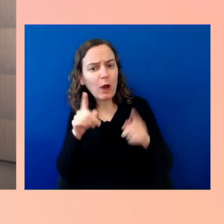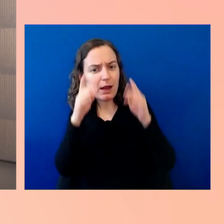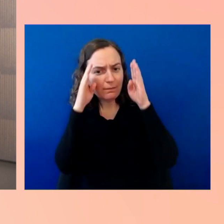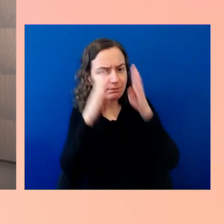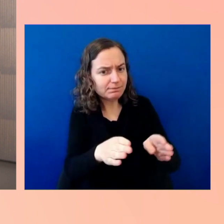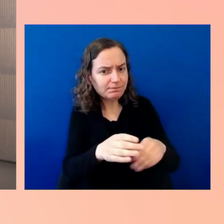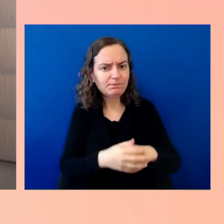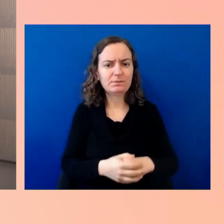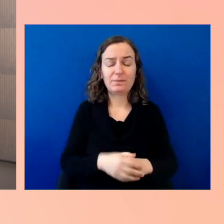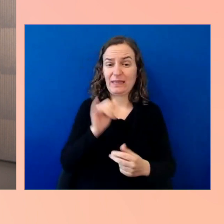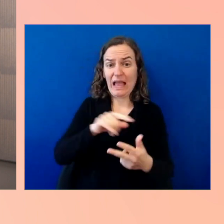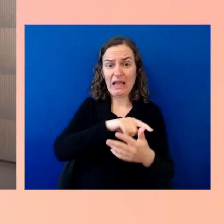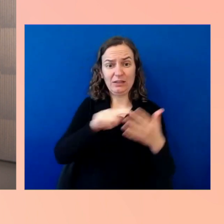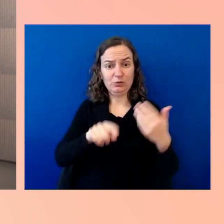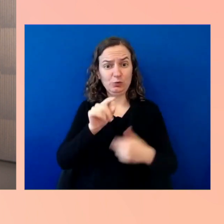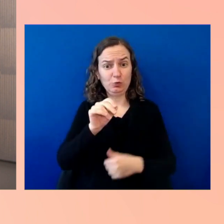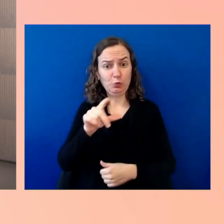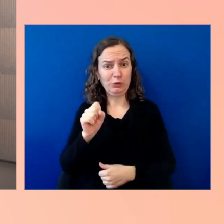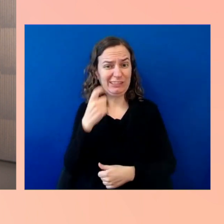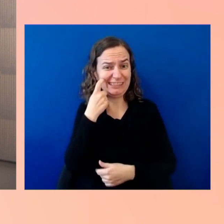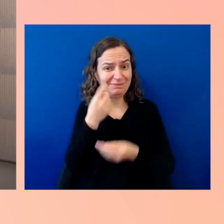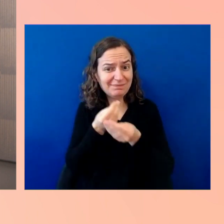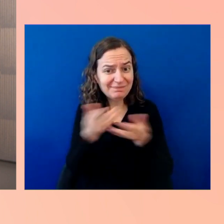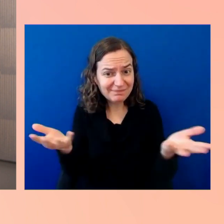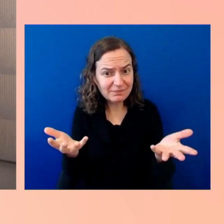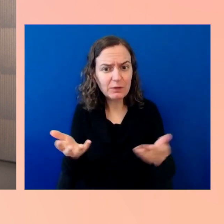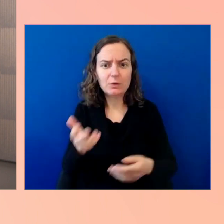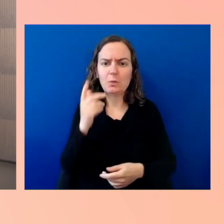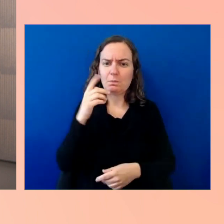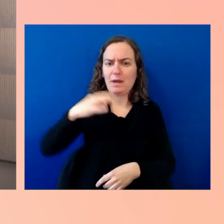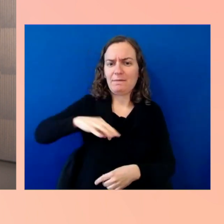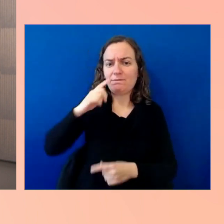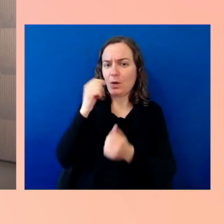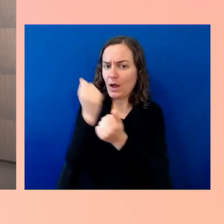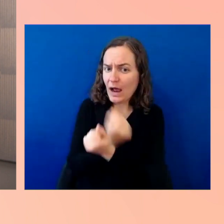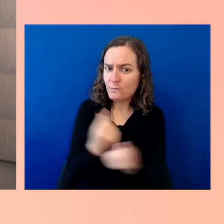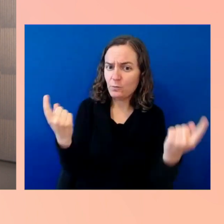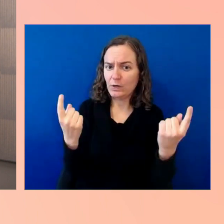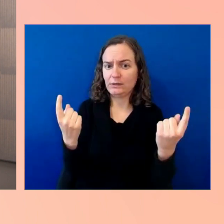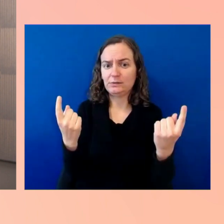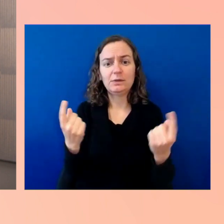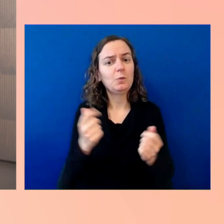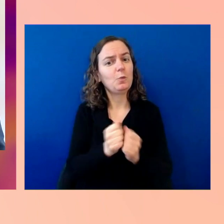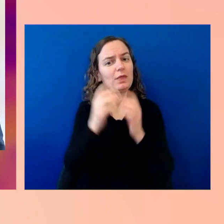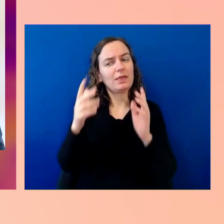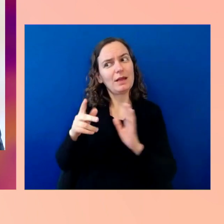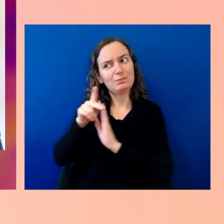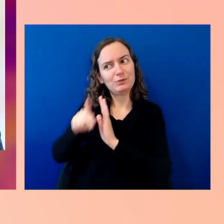possible without the principles of Inclusive Design for Cognition. Christina, how do we get people